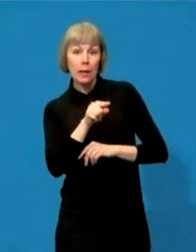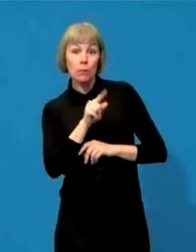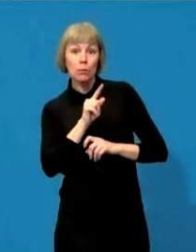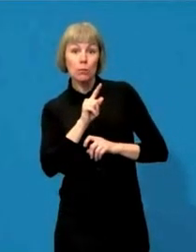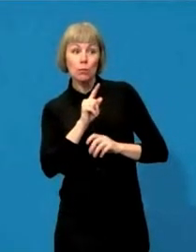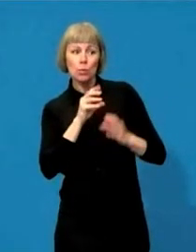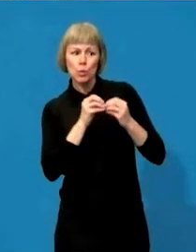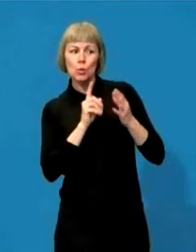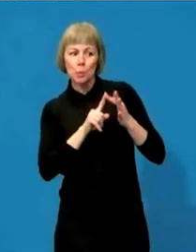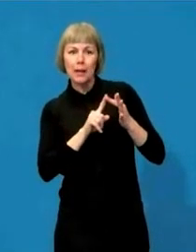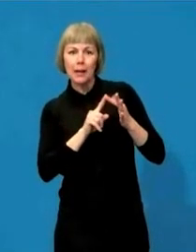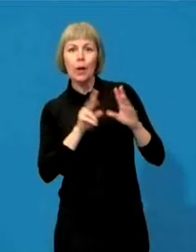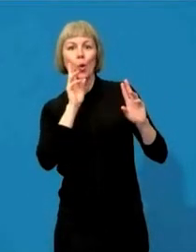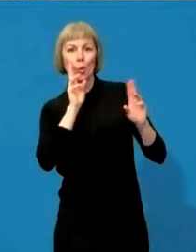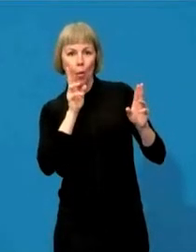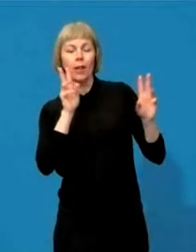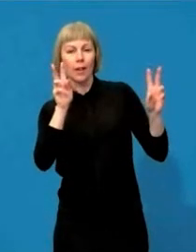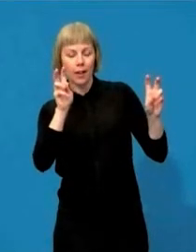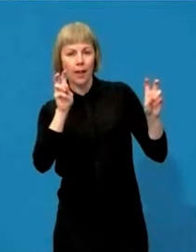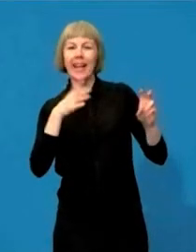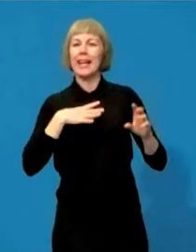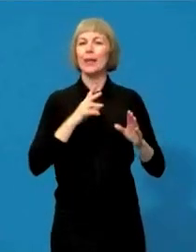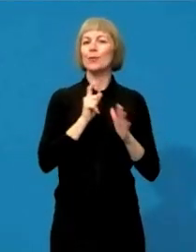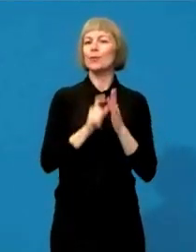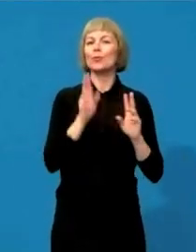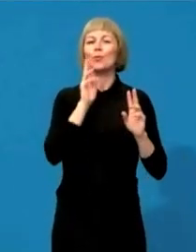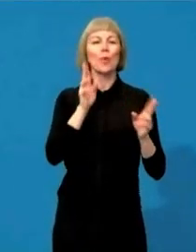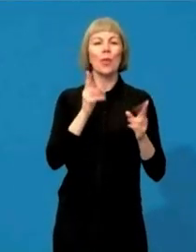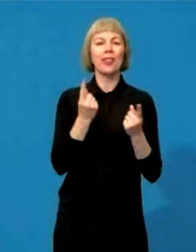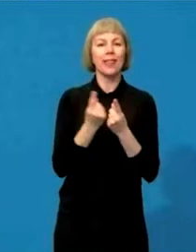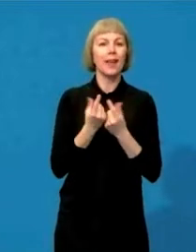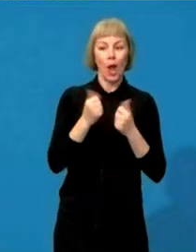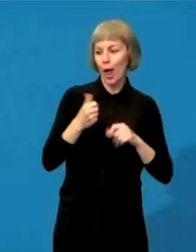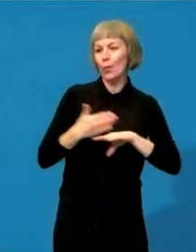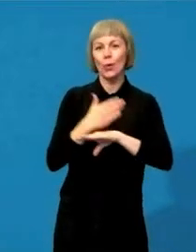So, basically, I sort of sat in the background and have done all of the, you